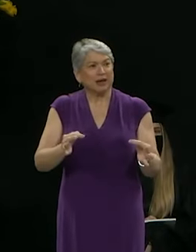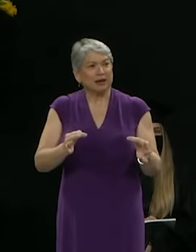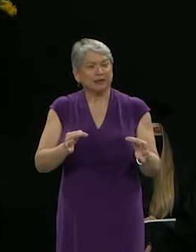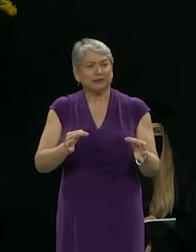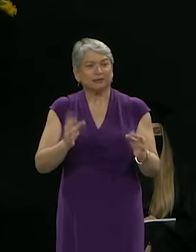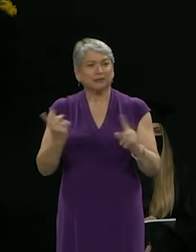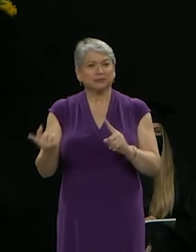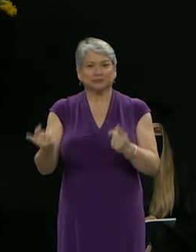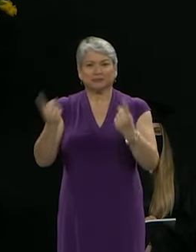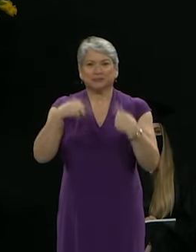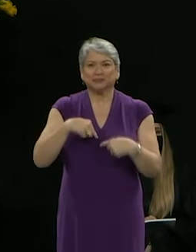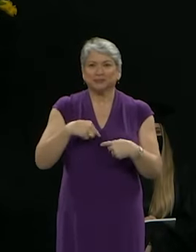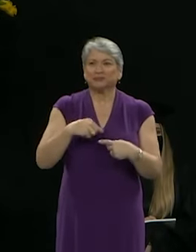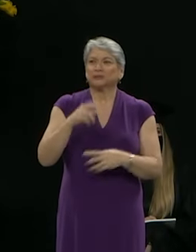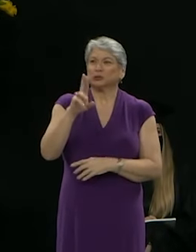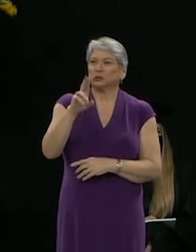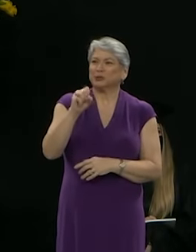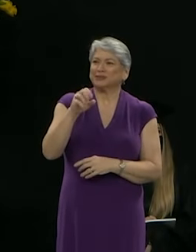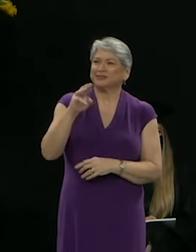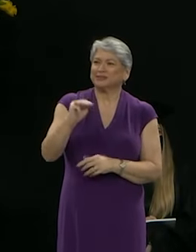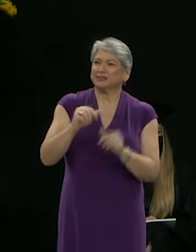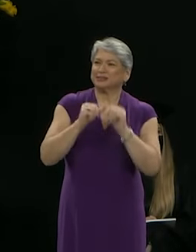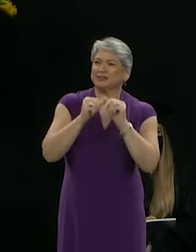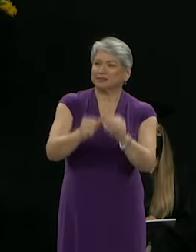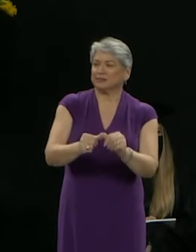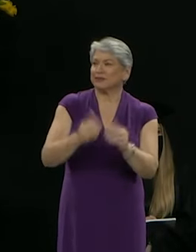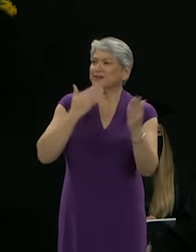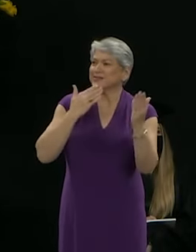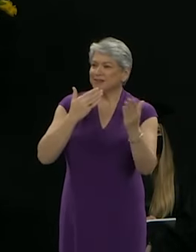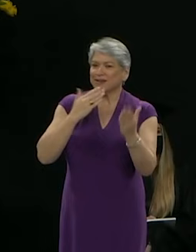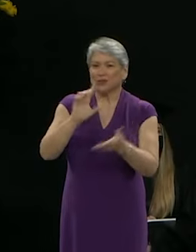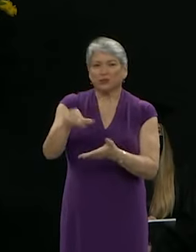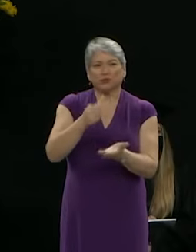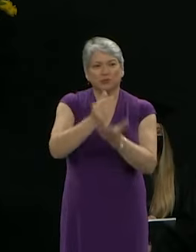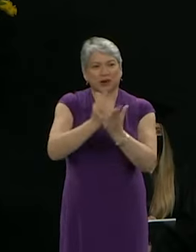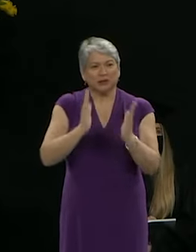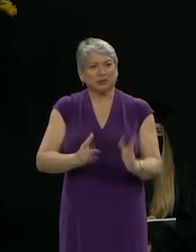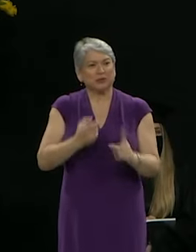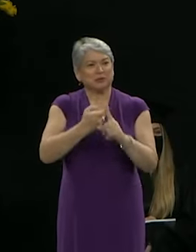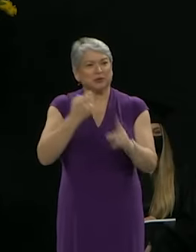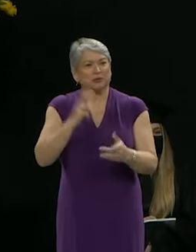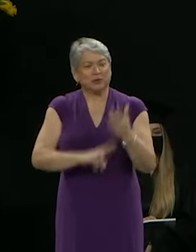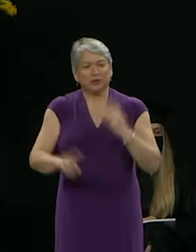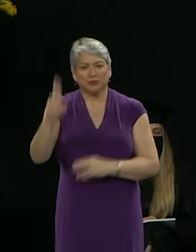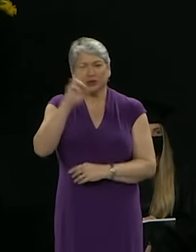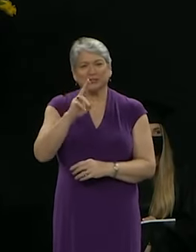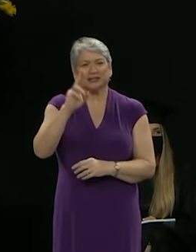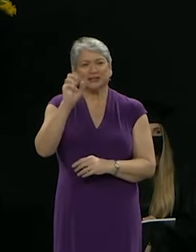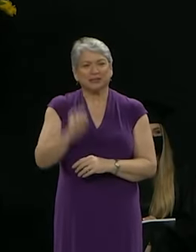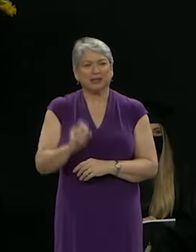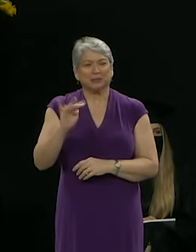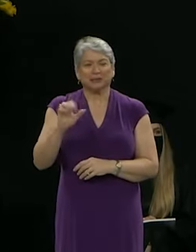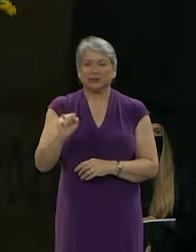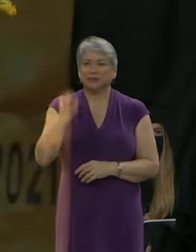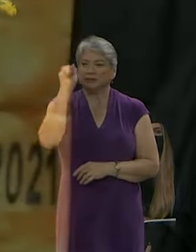Again, congratulations to all of you as graduates of The University of Southern Mississippi. And as we say, Southern Miss –